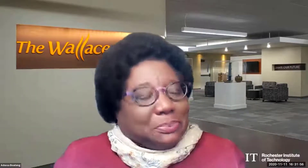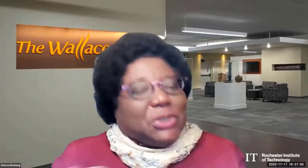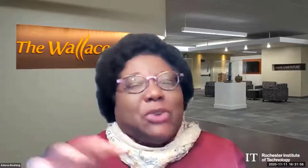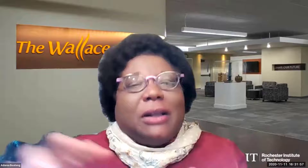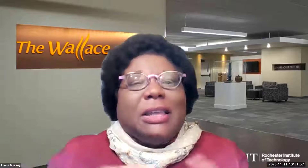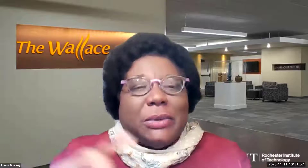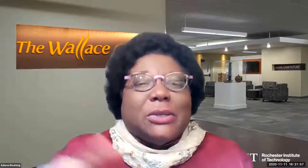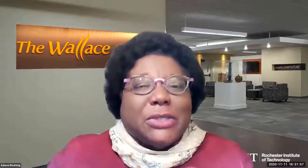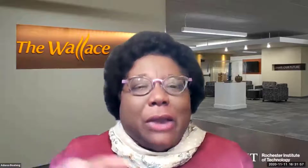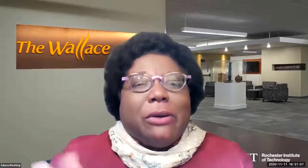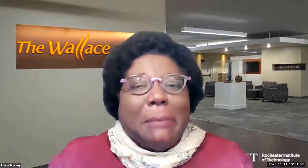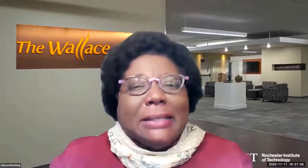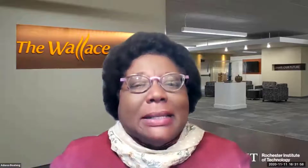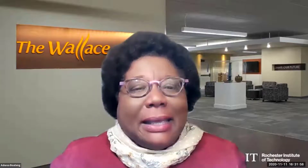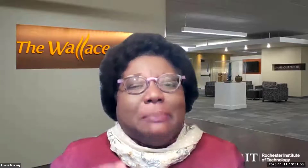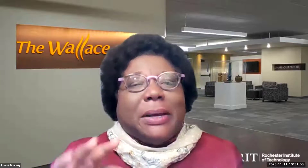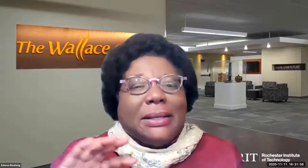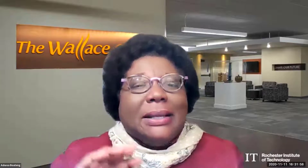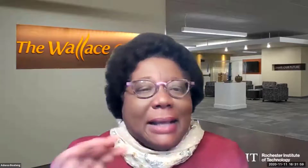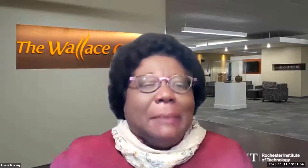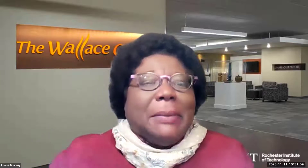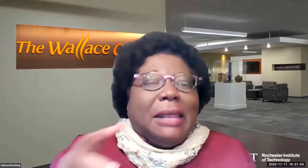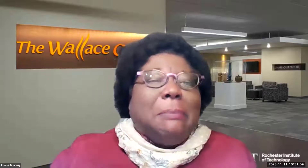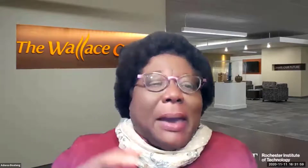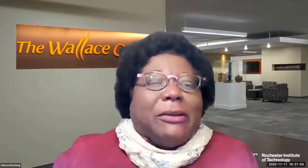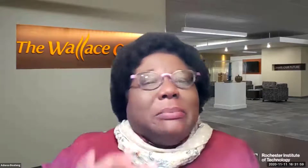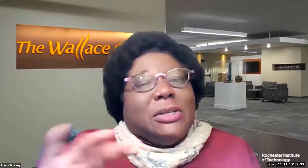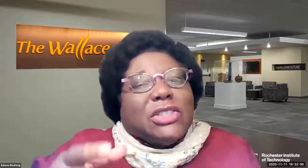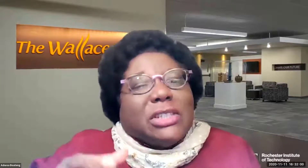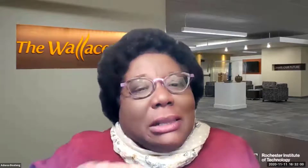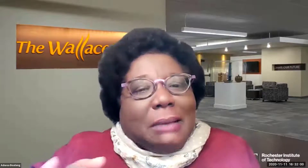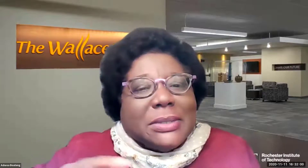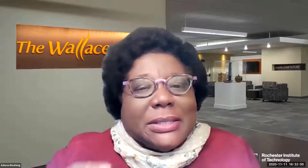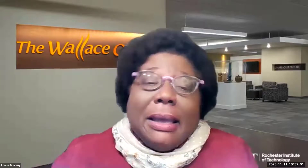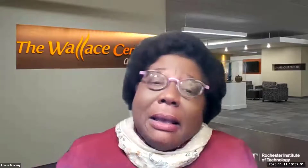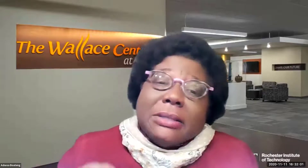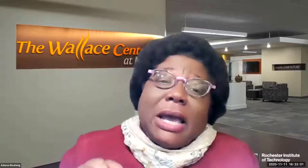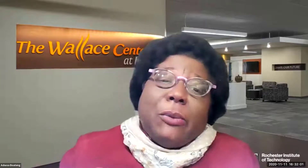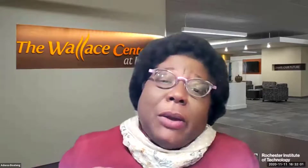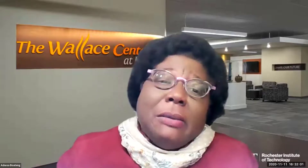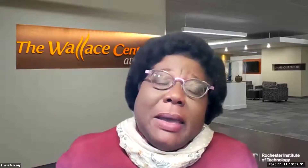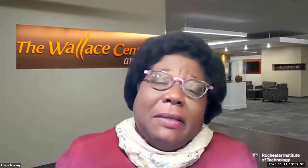Adwoa Boateng: Struggling with. So Tara mentally. But I'm getting better. I'm hills clumsy. So I recommend that Vienna look out for the